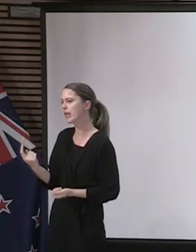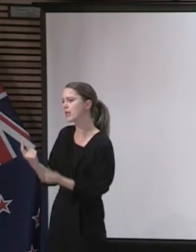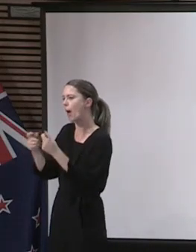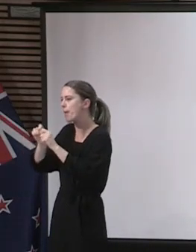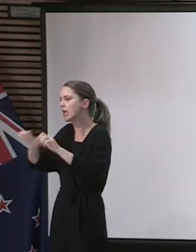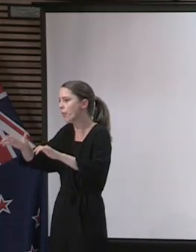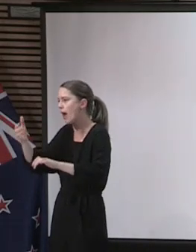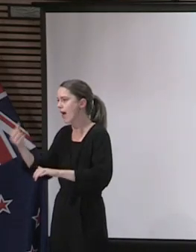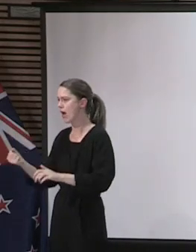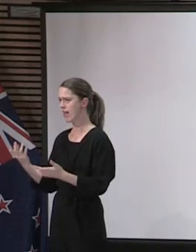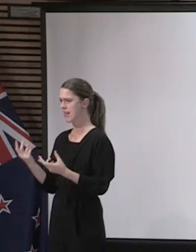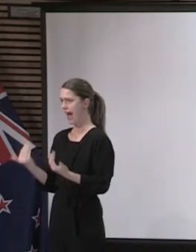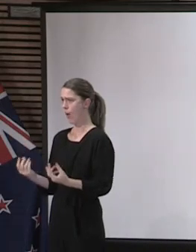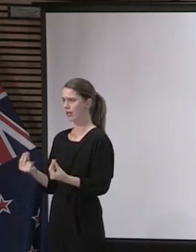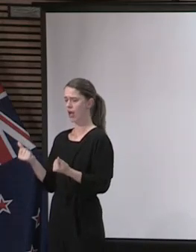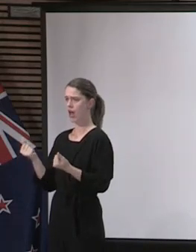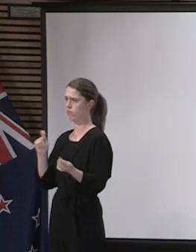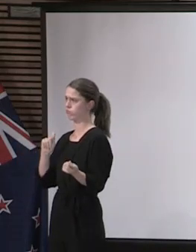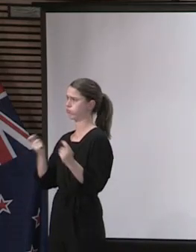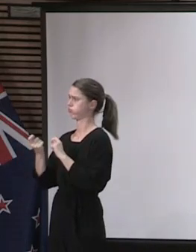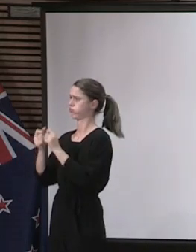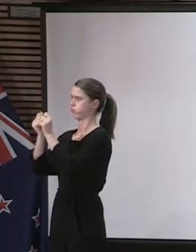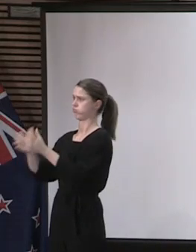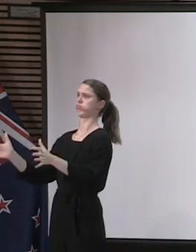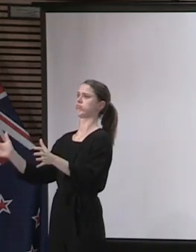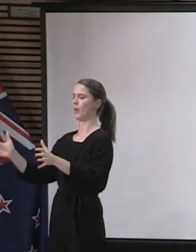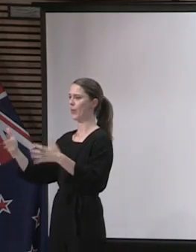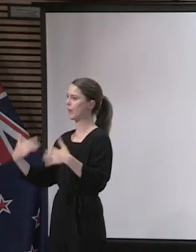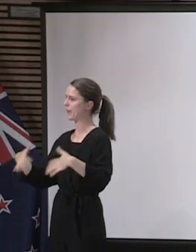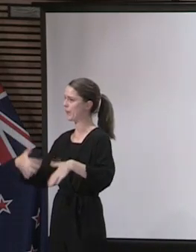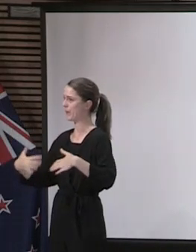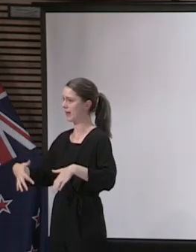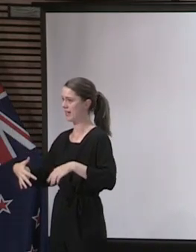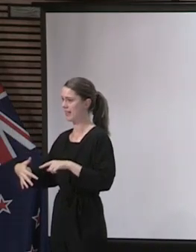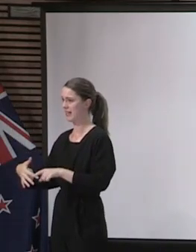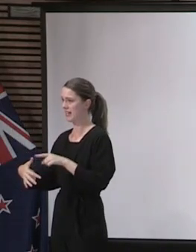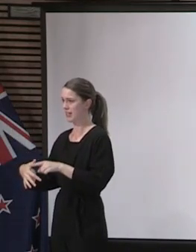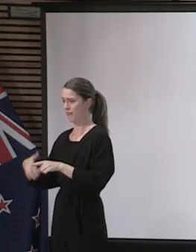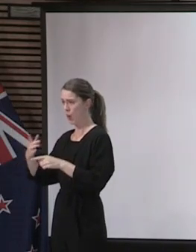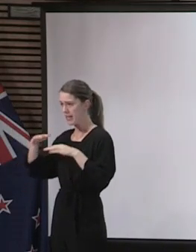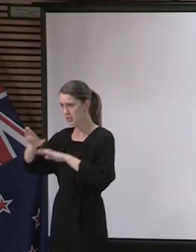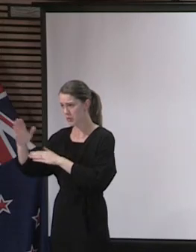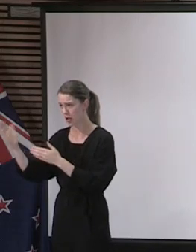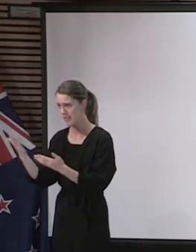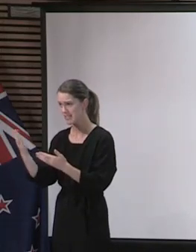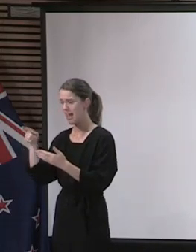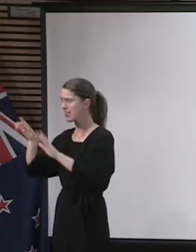measles. On a relatively infrequent basis. To then